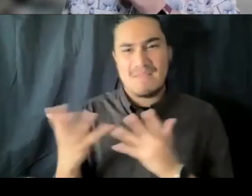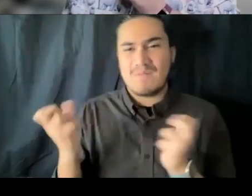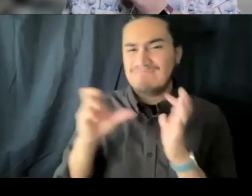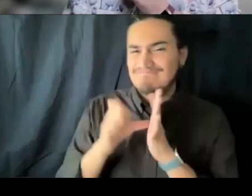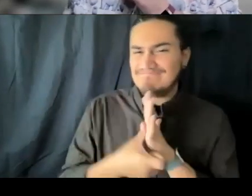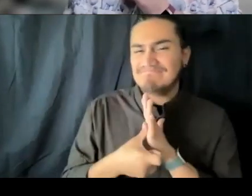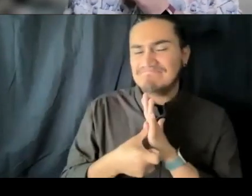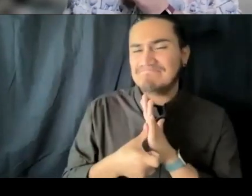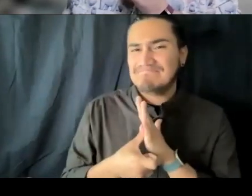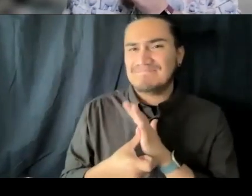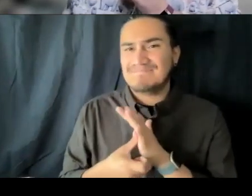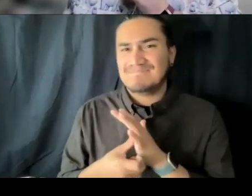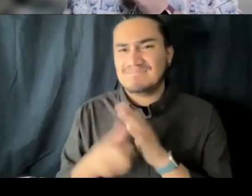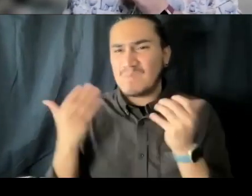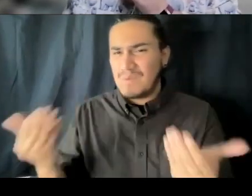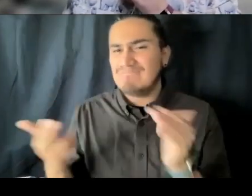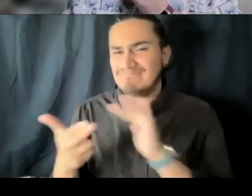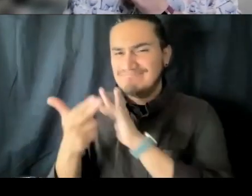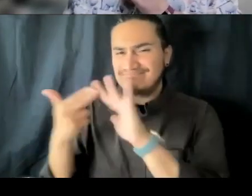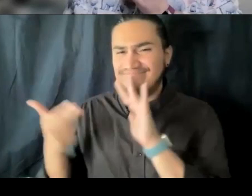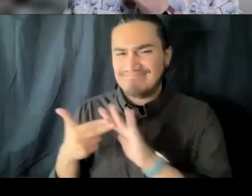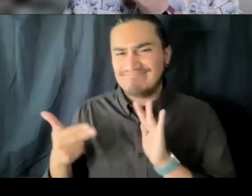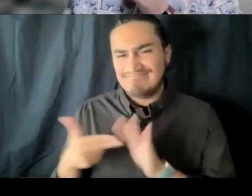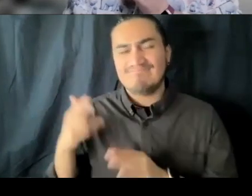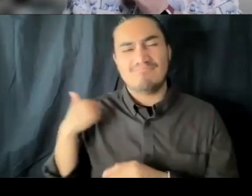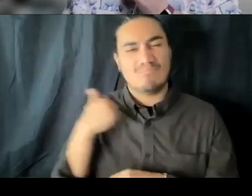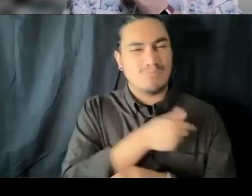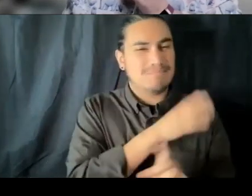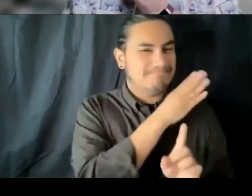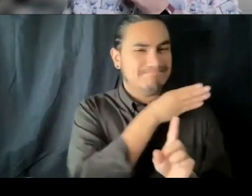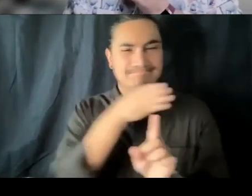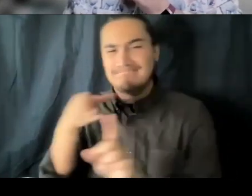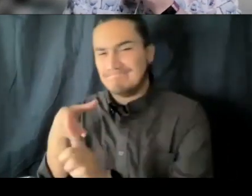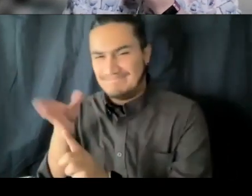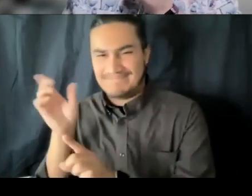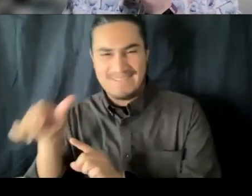if you'll kinda note those and we can come back to them in a minute. Thank you all.